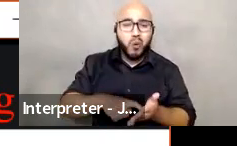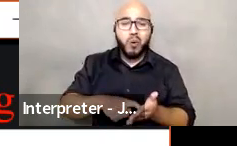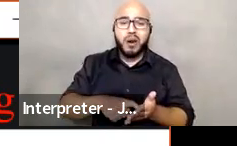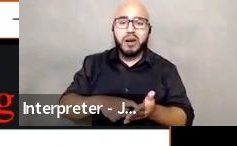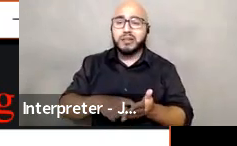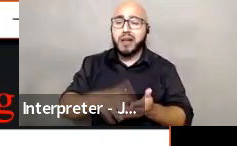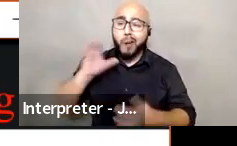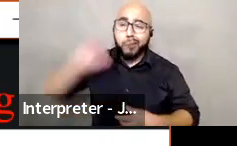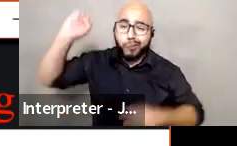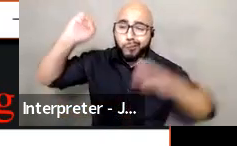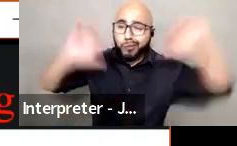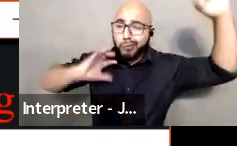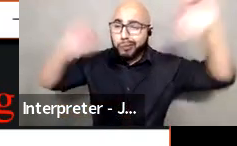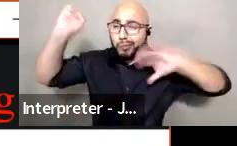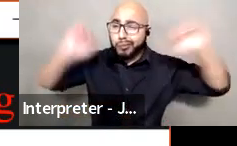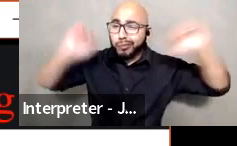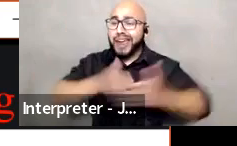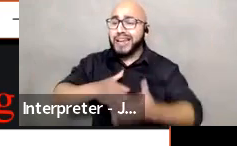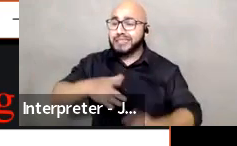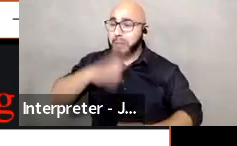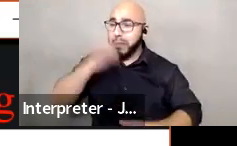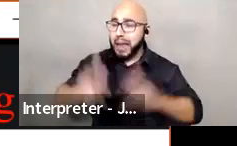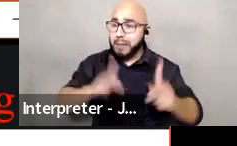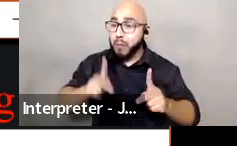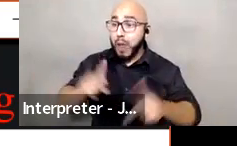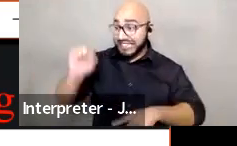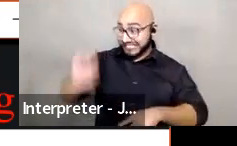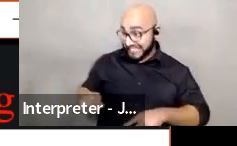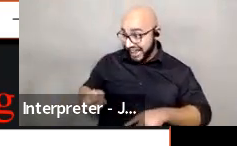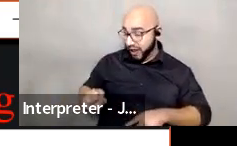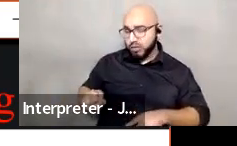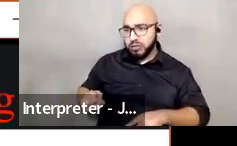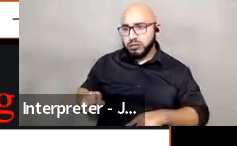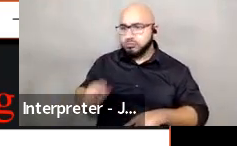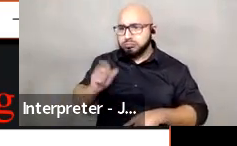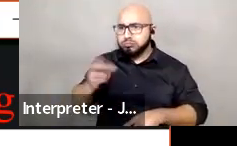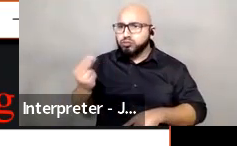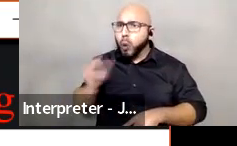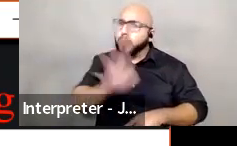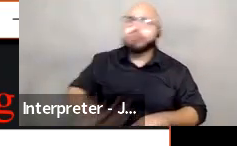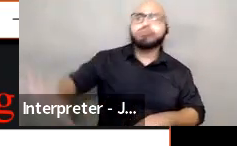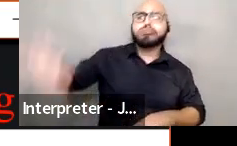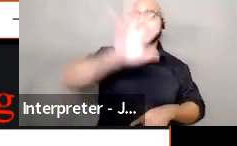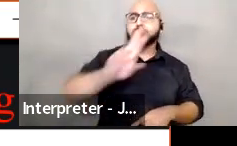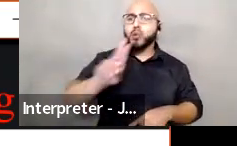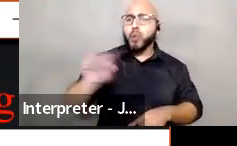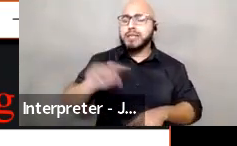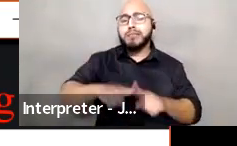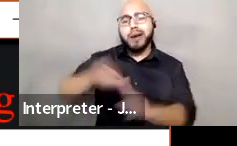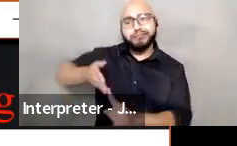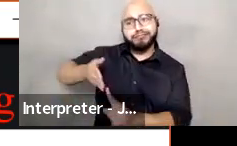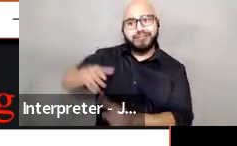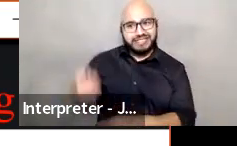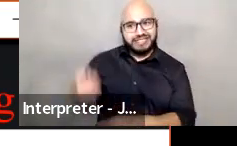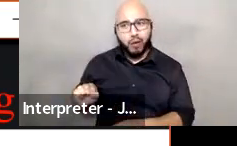Going on against black people, not just in the South, but mainly in the south, in the early 1900s.